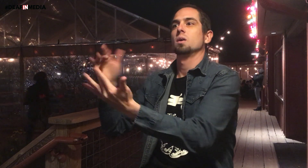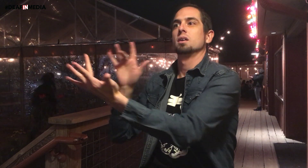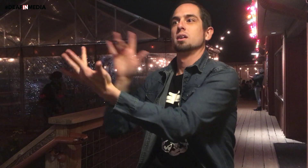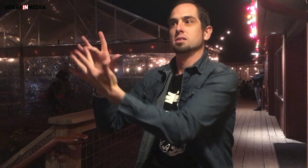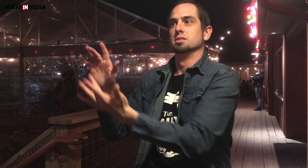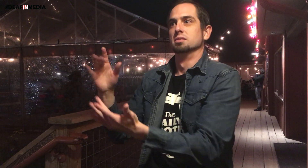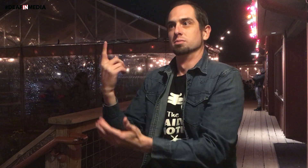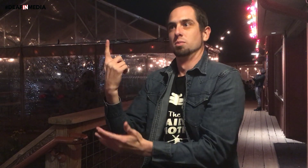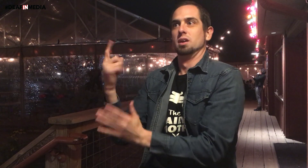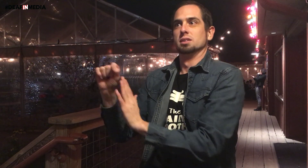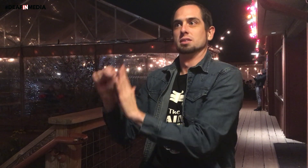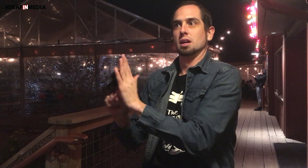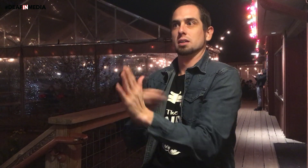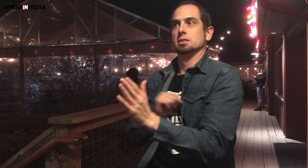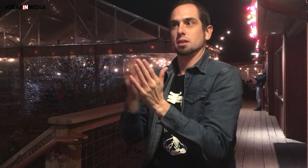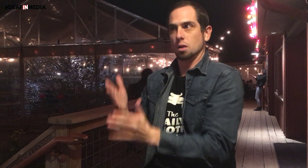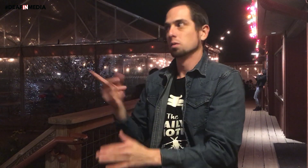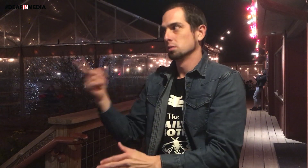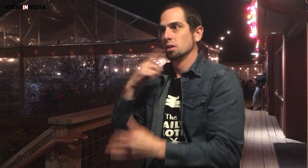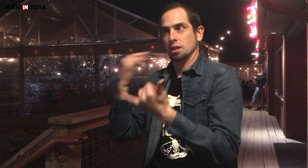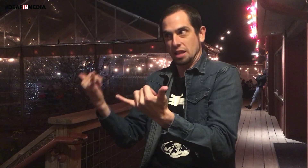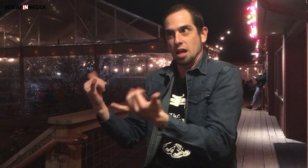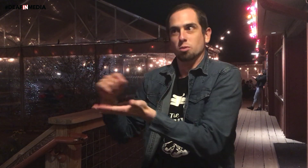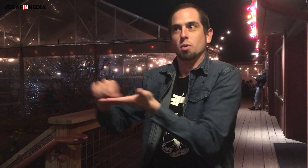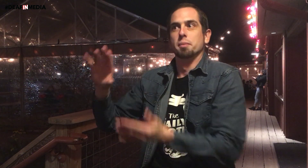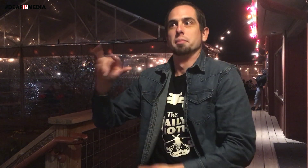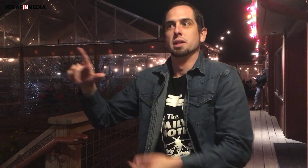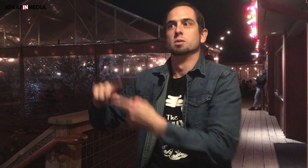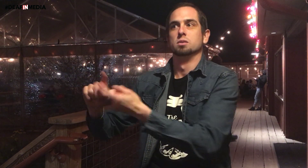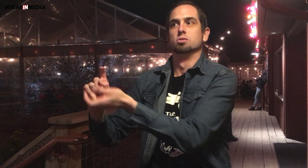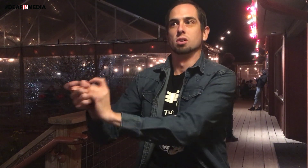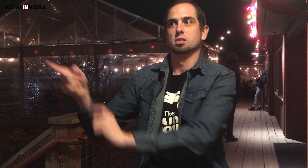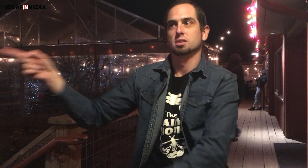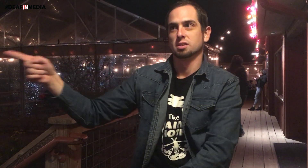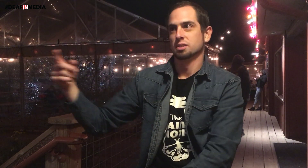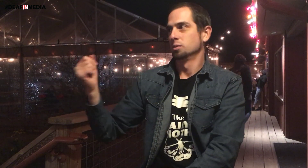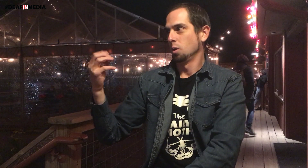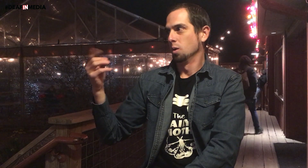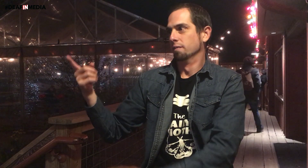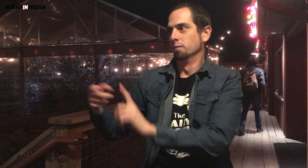they are now reaching out to their Senator to propose a bill to make that change there.